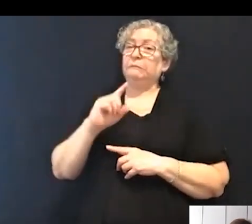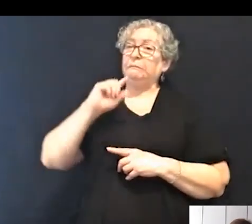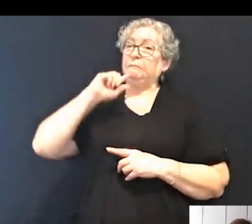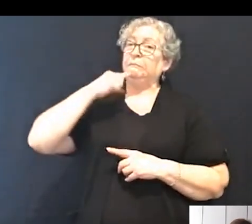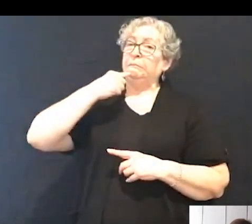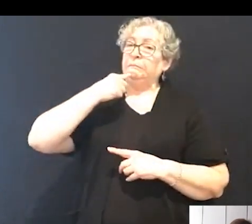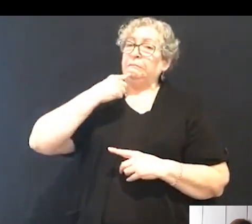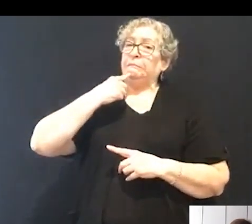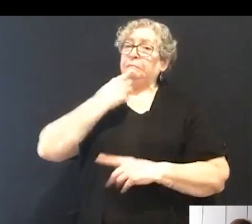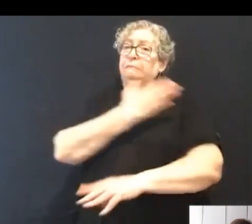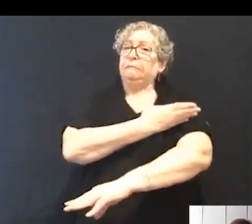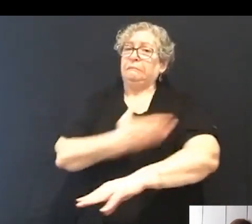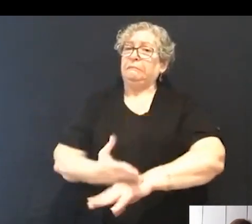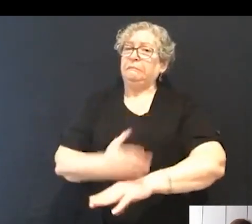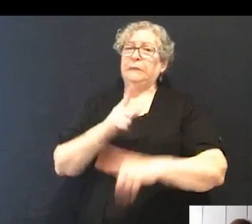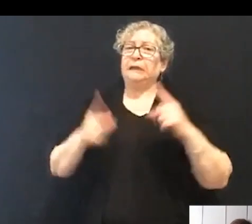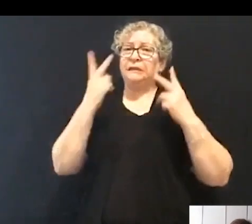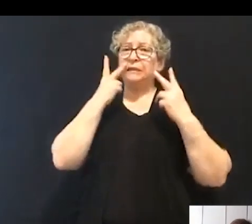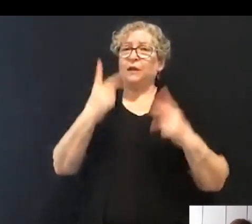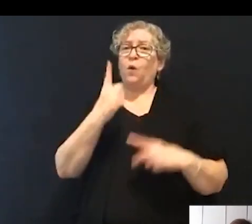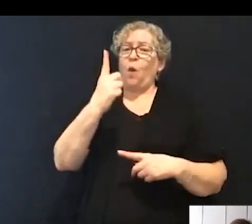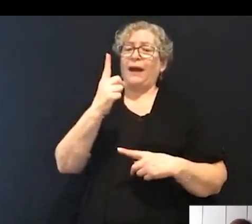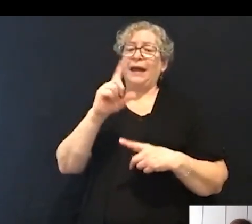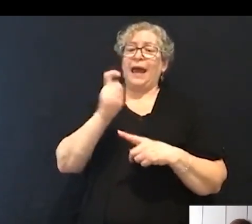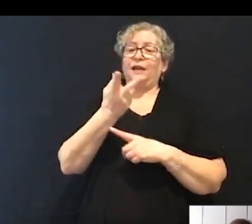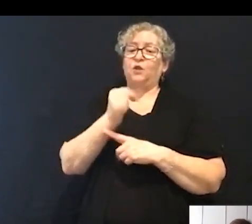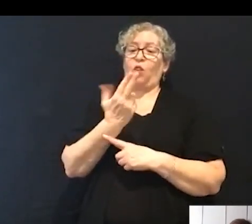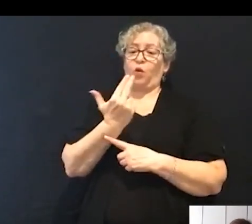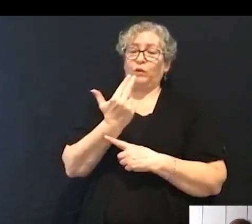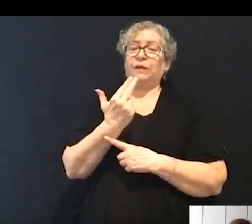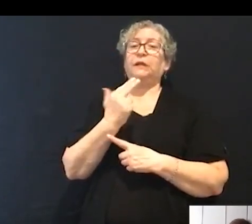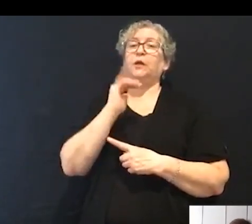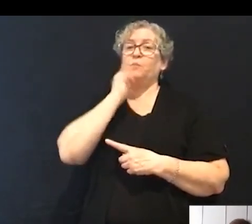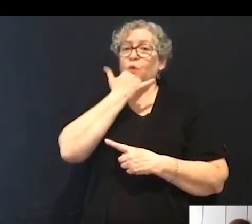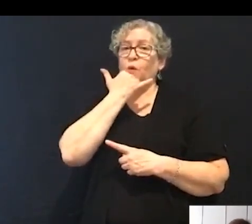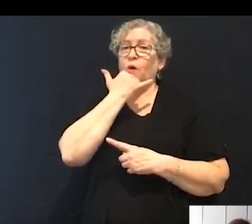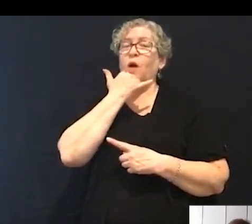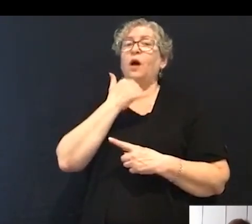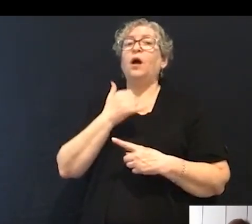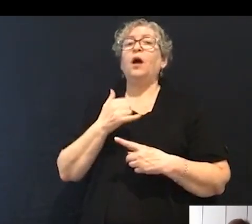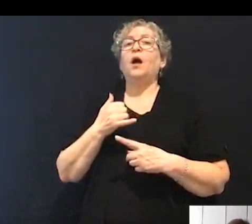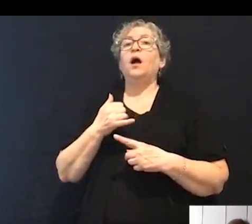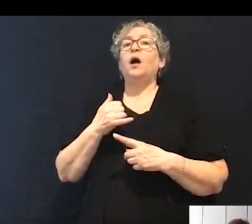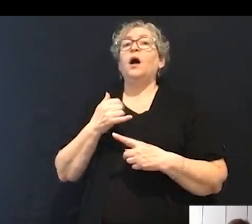Had only one Exon 13 mutation and received 100 micrograms. Was followed up for four months.